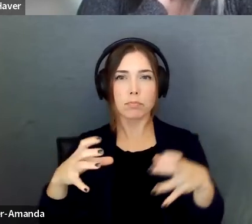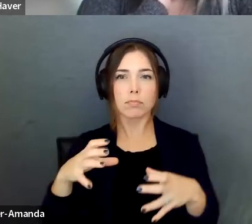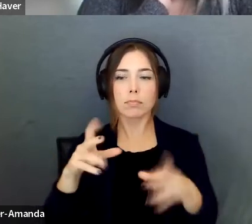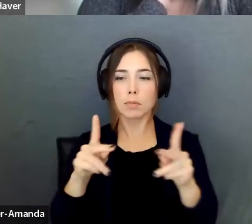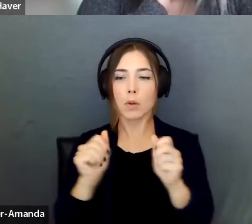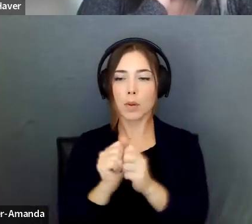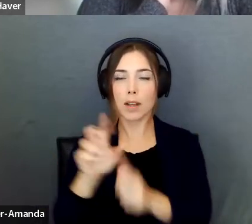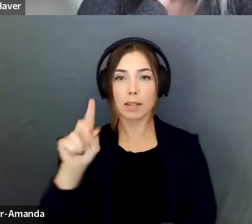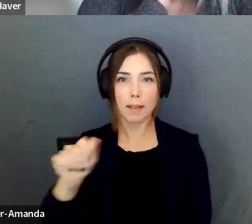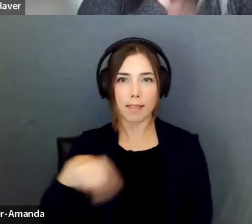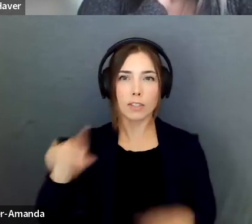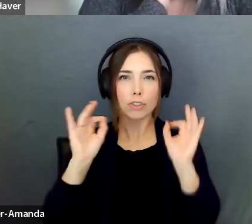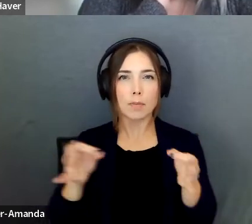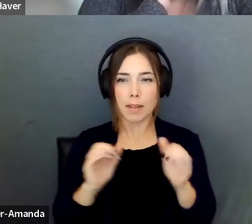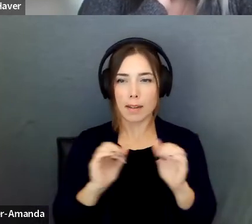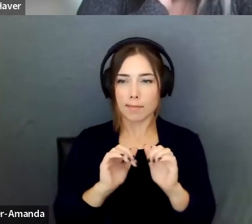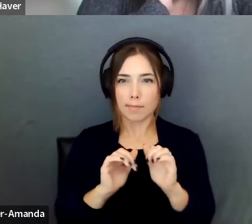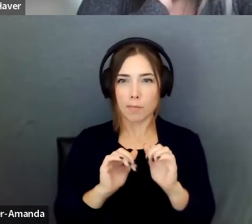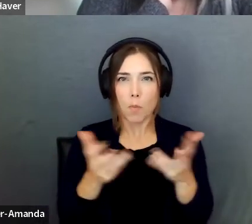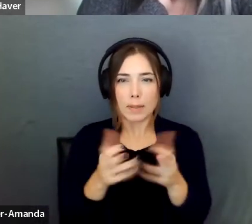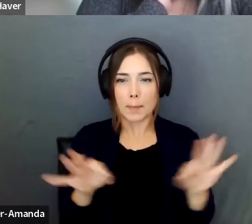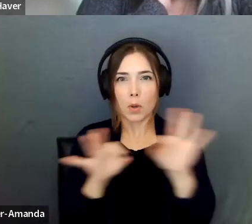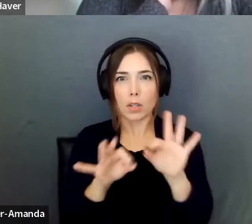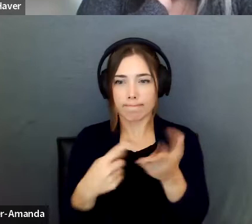around community can integration and HCBS.